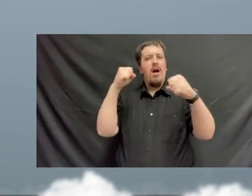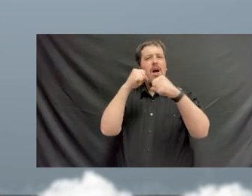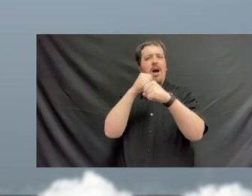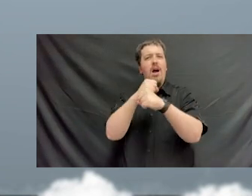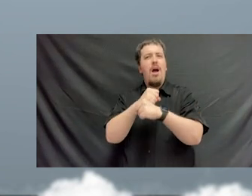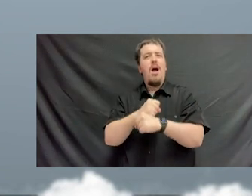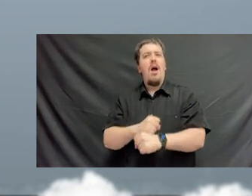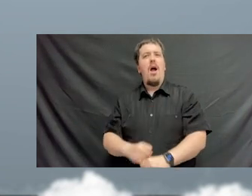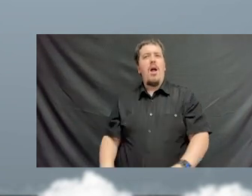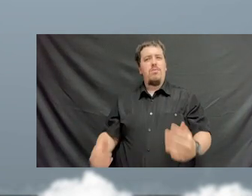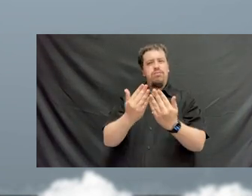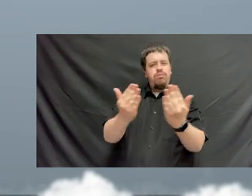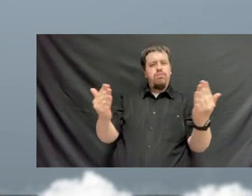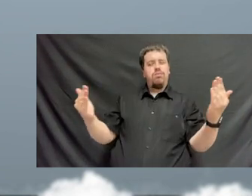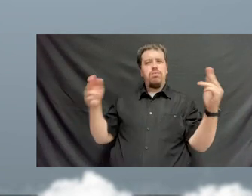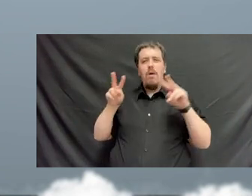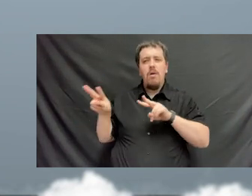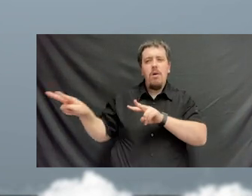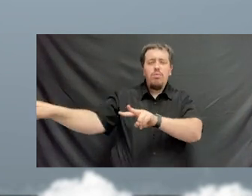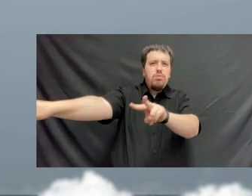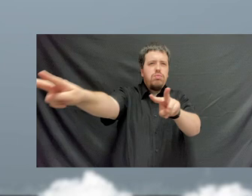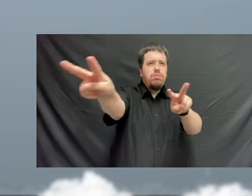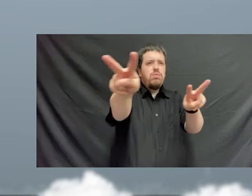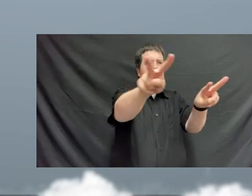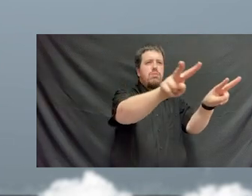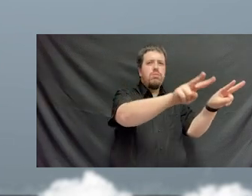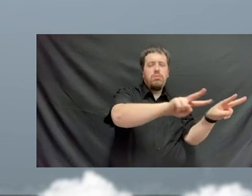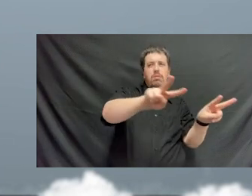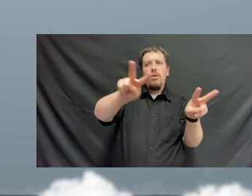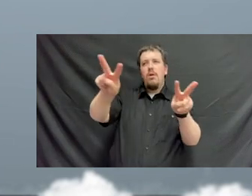O'er the ramparts we watched